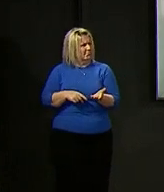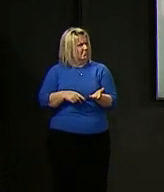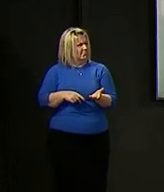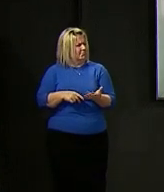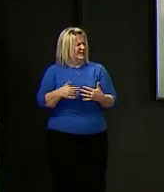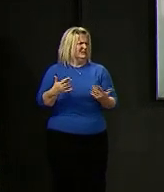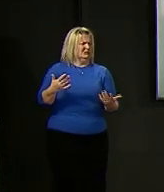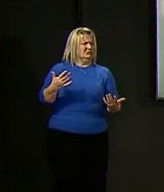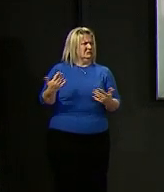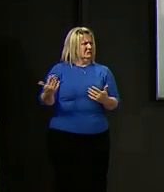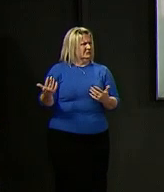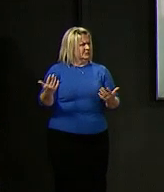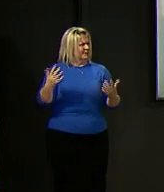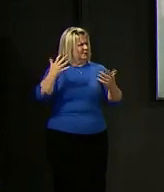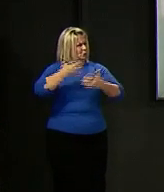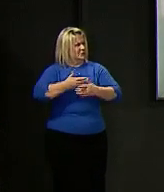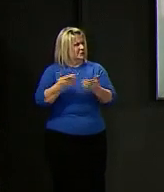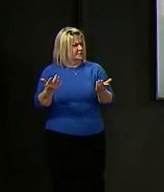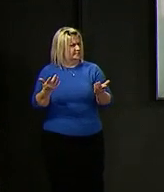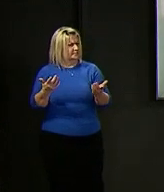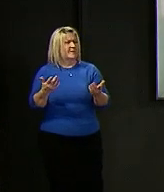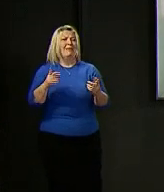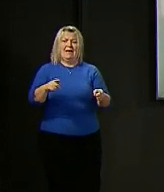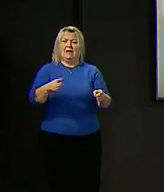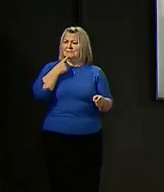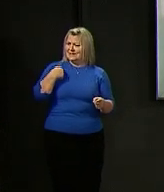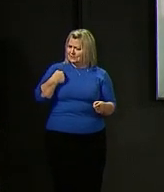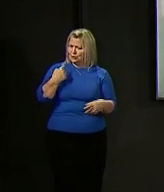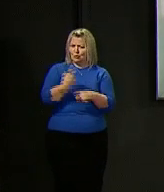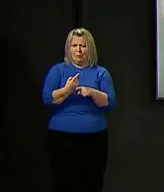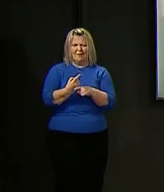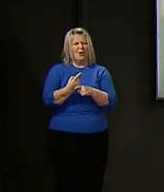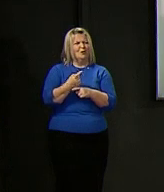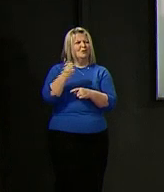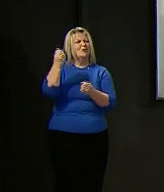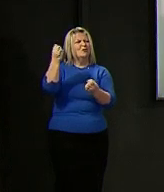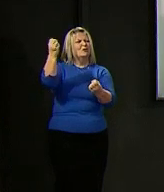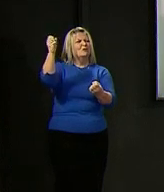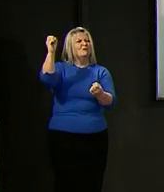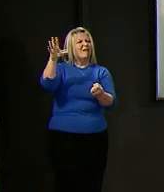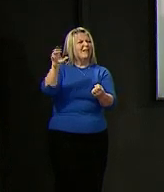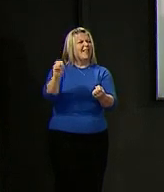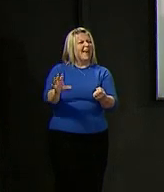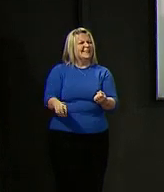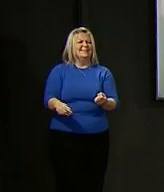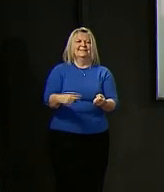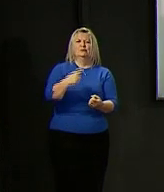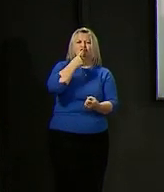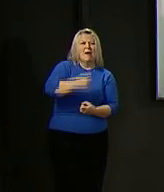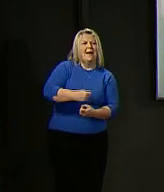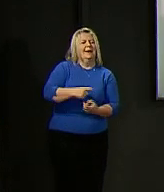that the UK government is working on a traffic light exit strategy that gene Freeman said you hadn't seen so I'll ask a game are you confident that you'll get